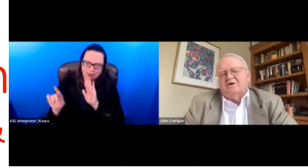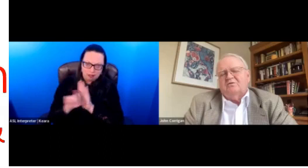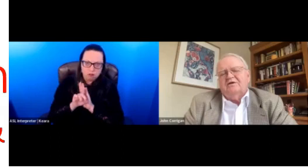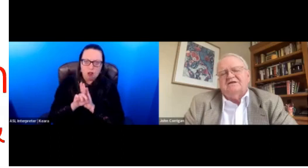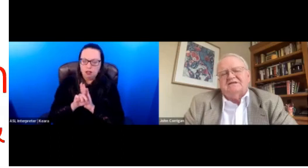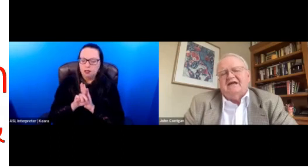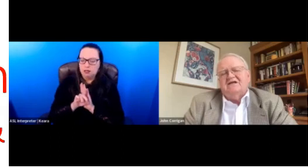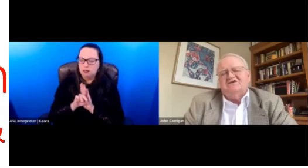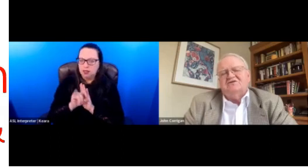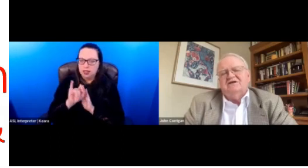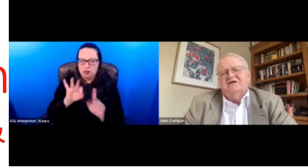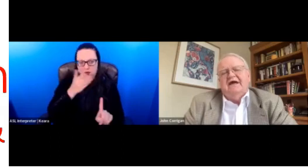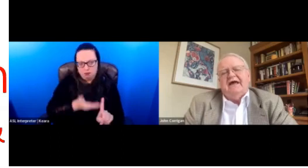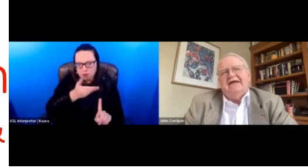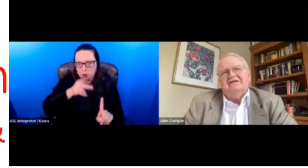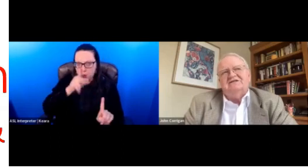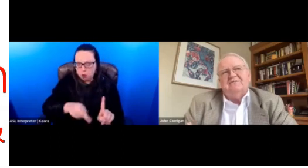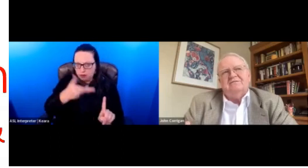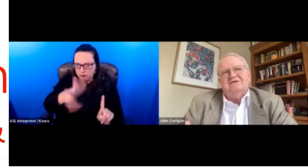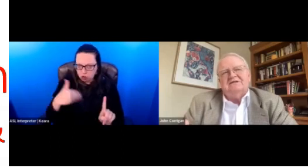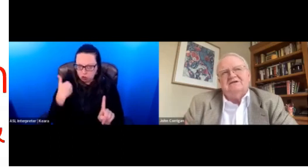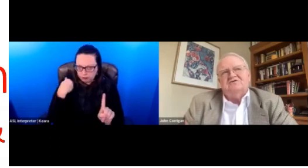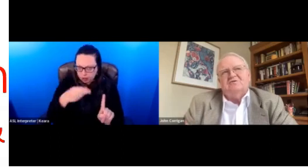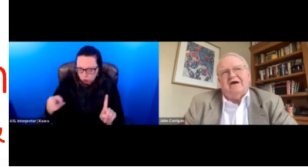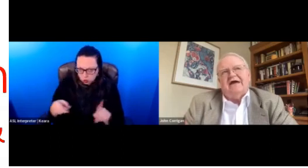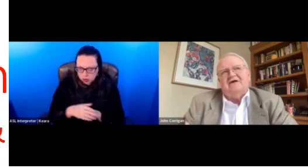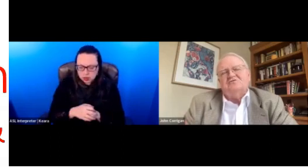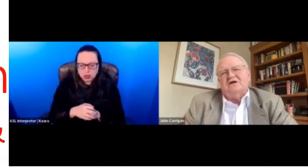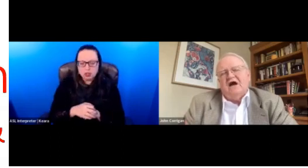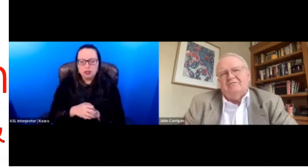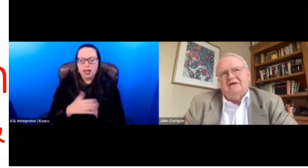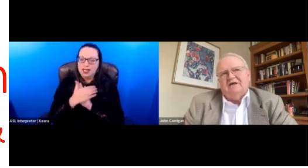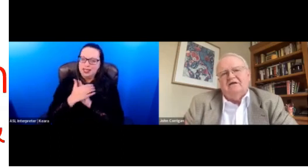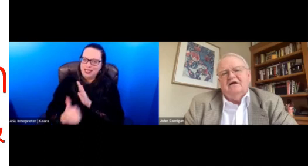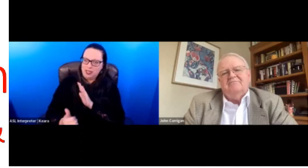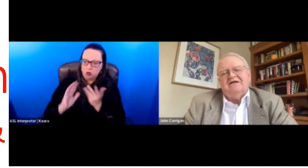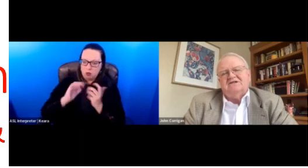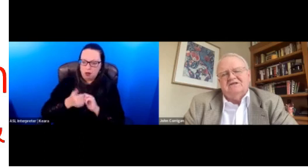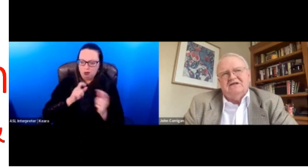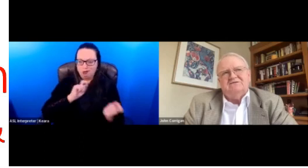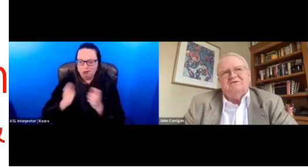working with is how to history and some skills around how to accommodate basic needs,